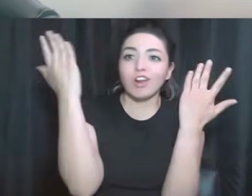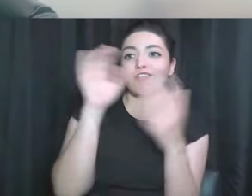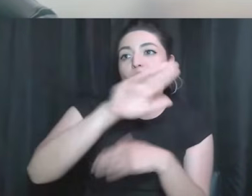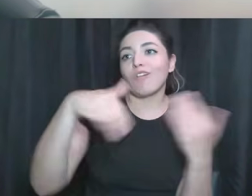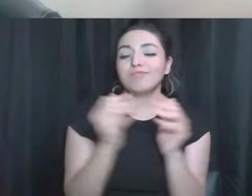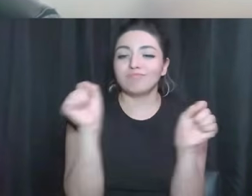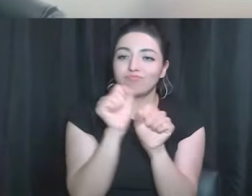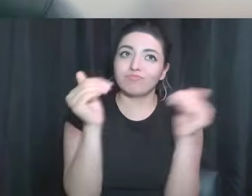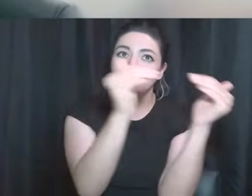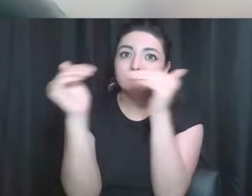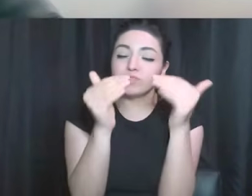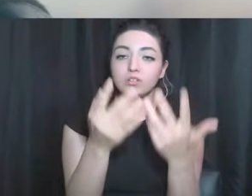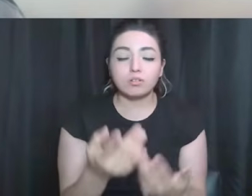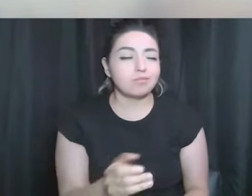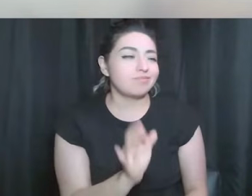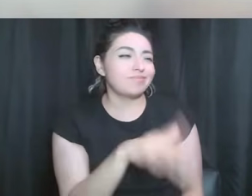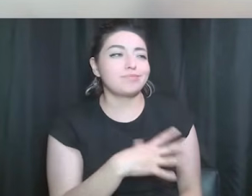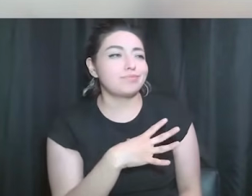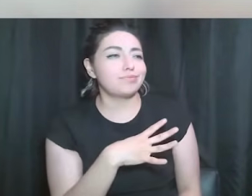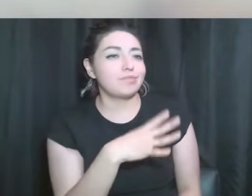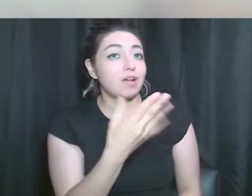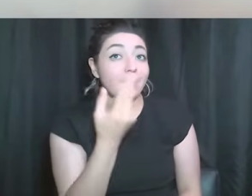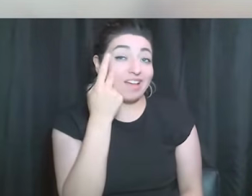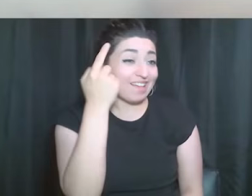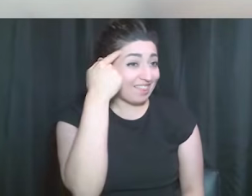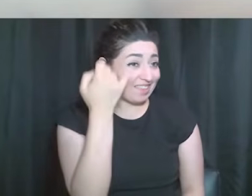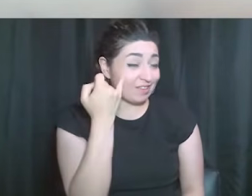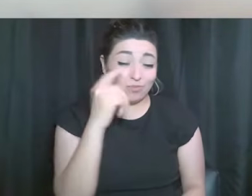Ah, it's okay. I mean, you should have heard when Hank got partnered with Connor. I think the walls shook.